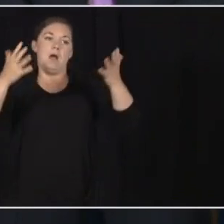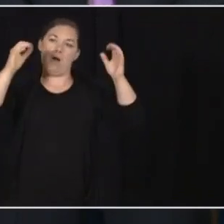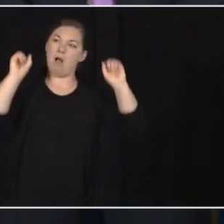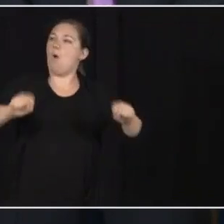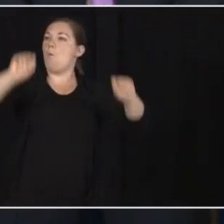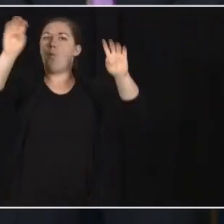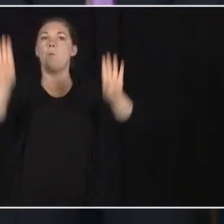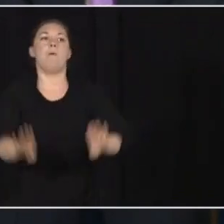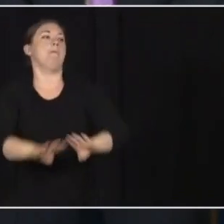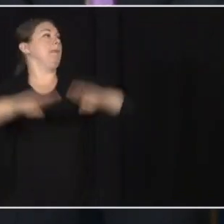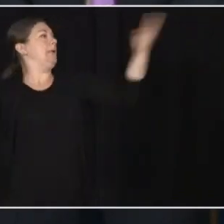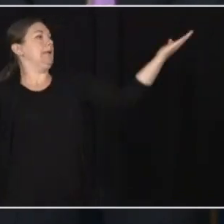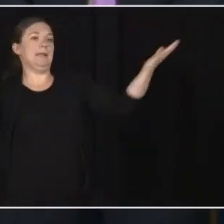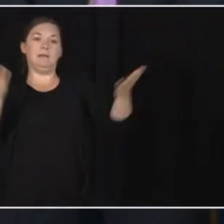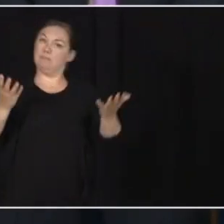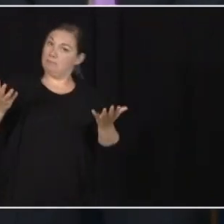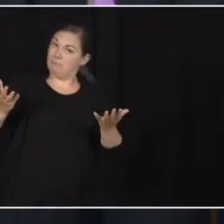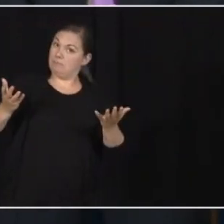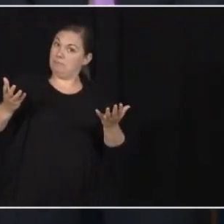Does that mean we can fully reopen and